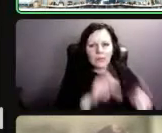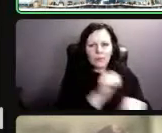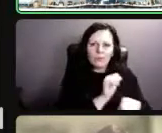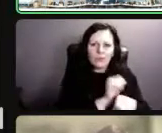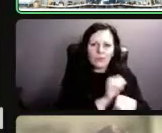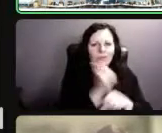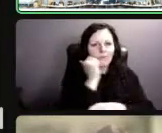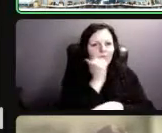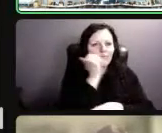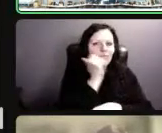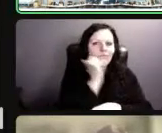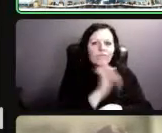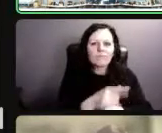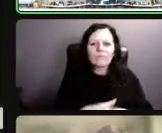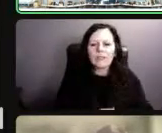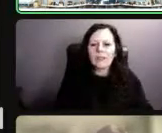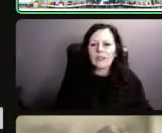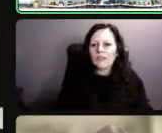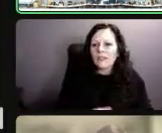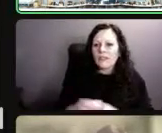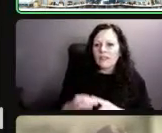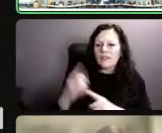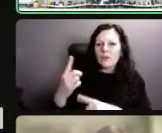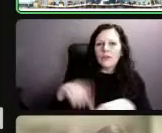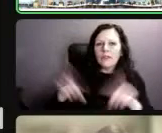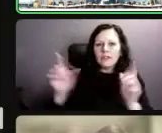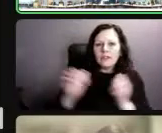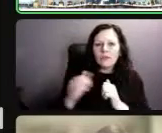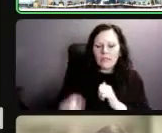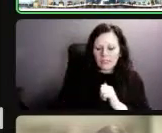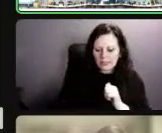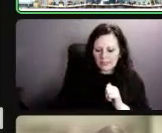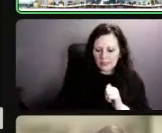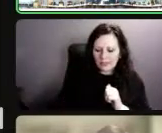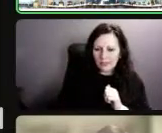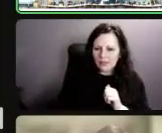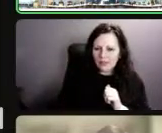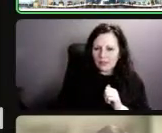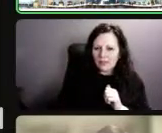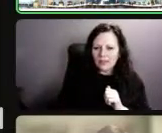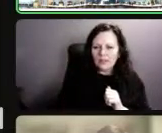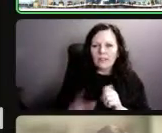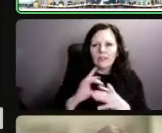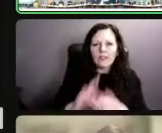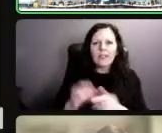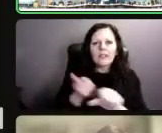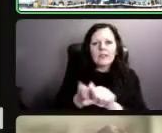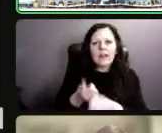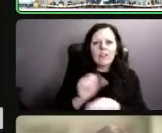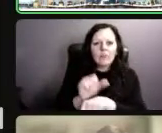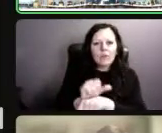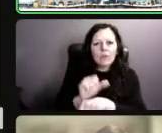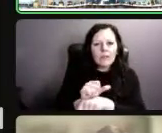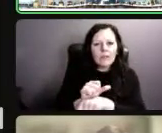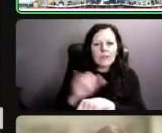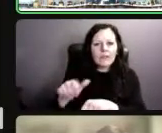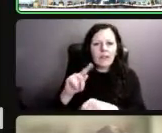WEALTHY THEY'RE NOT PAYING ENOUGH. SO THIS IS 100 PERCENT ON